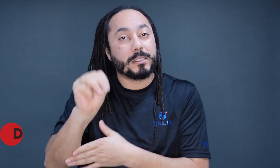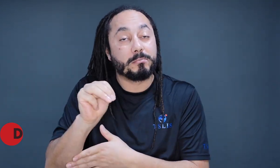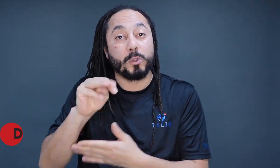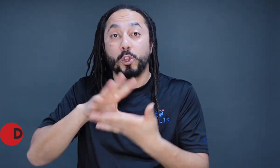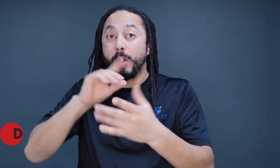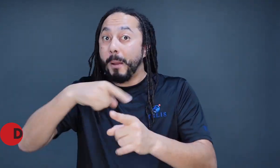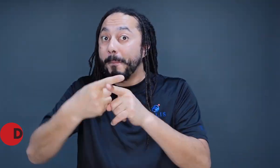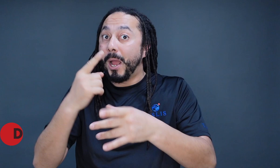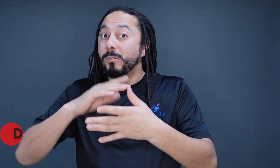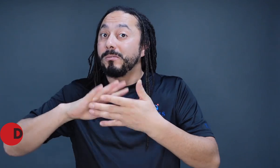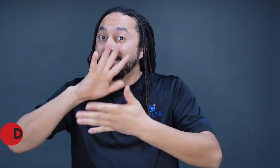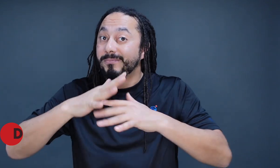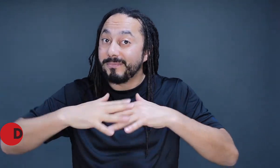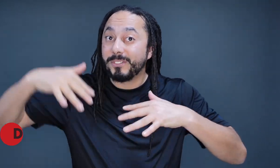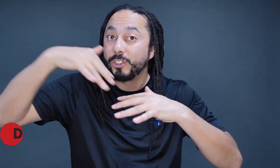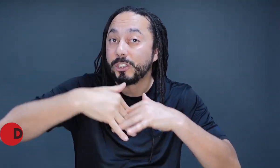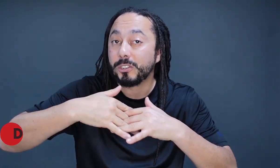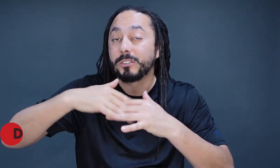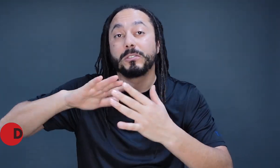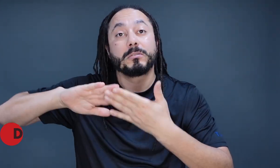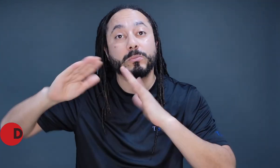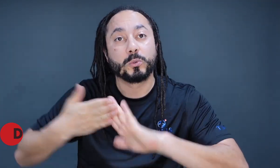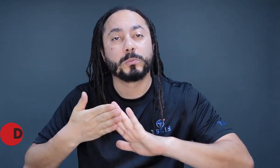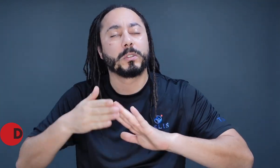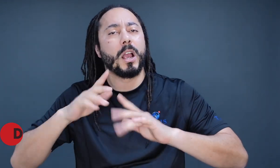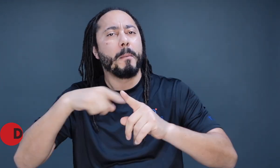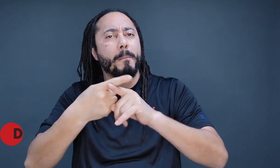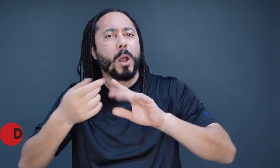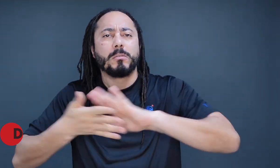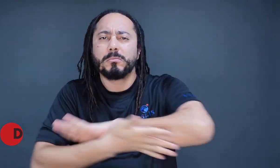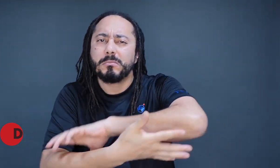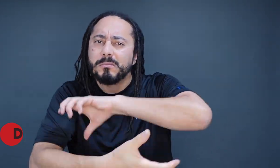about anti-black racism, learn about the indigenous community,